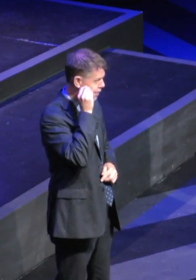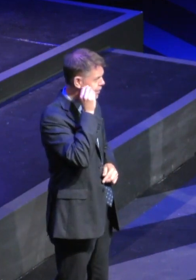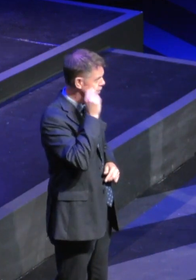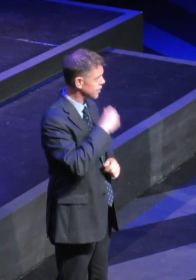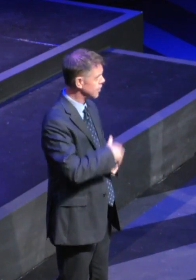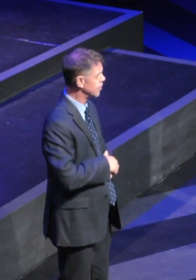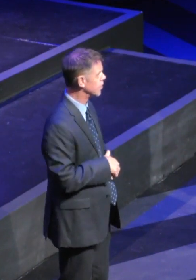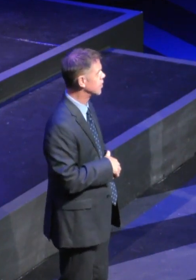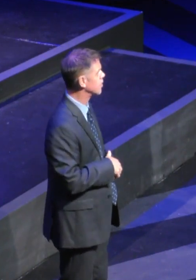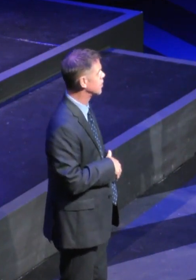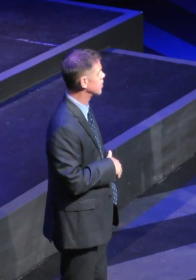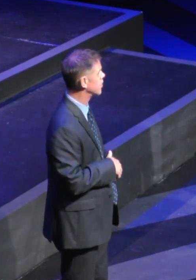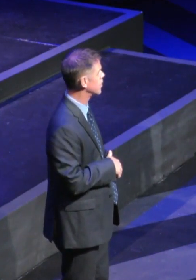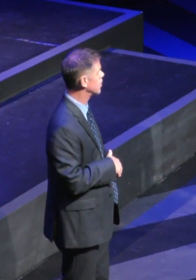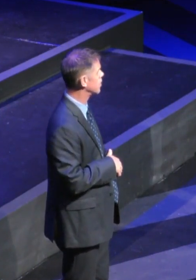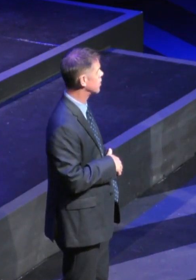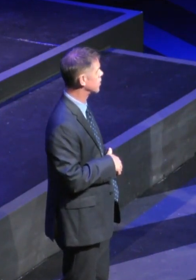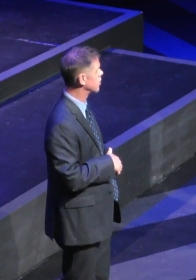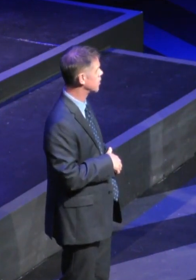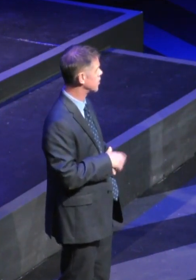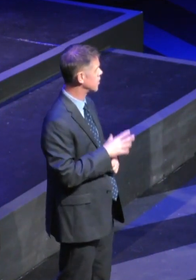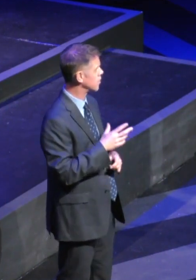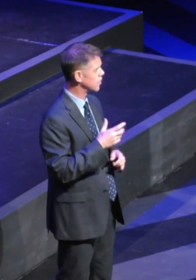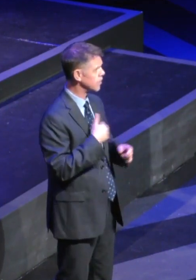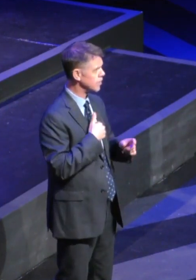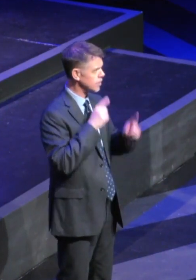um I was over the Greenville region for the South Carolina Department of Commerce for about